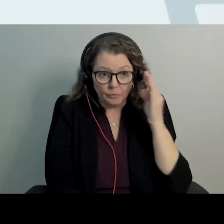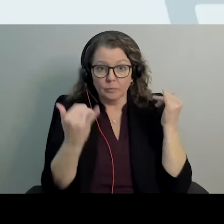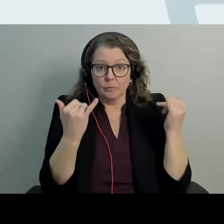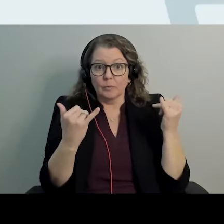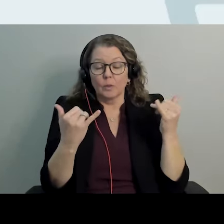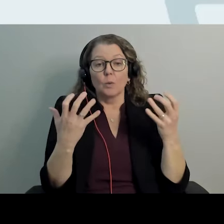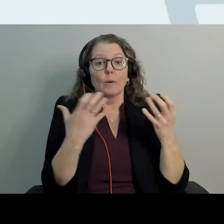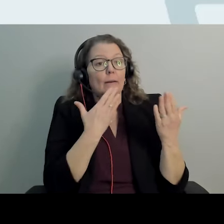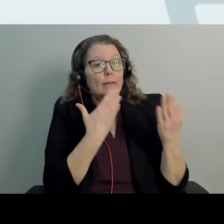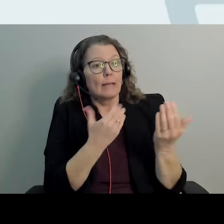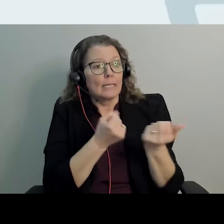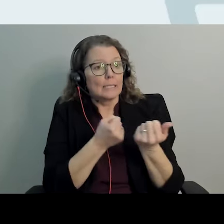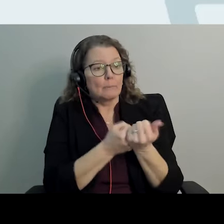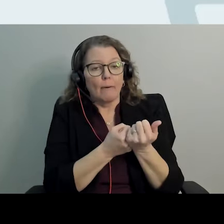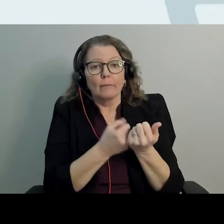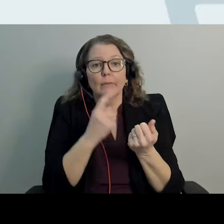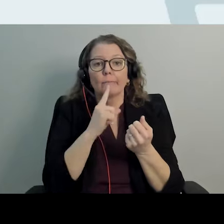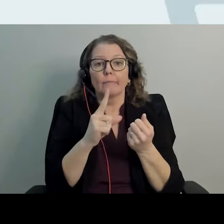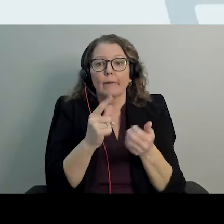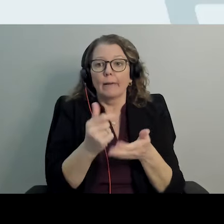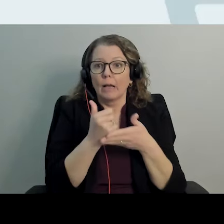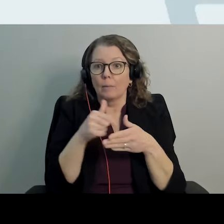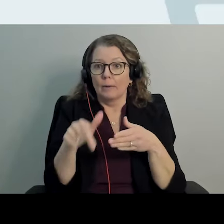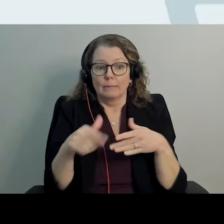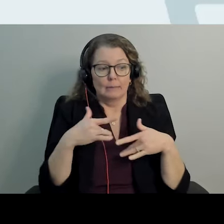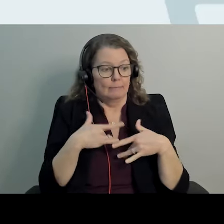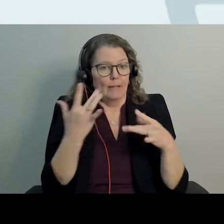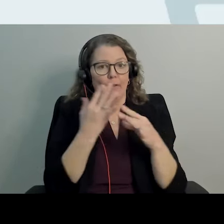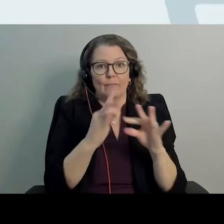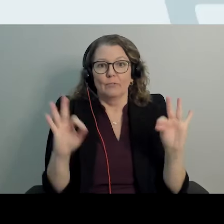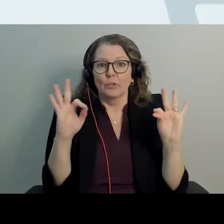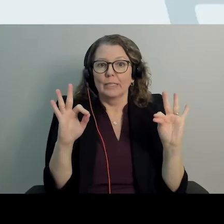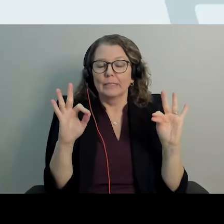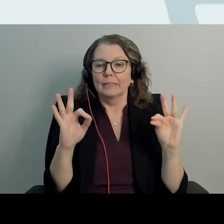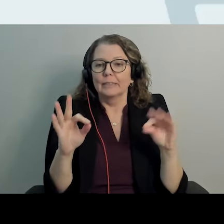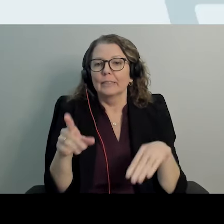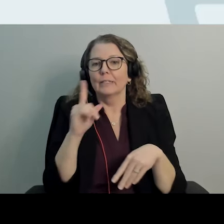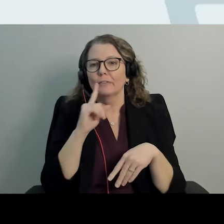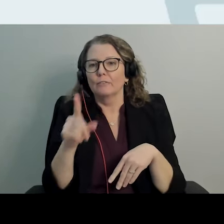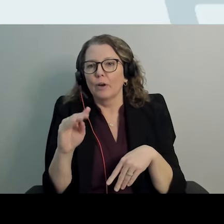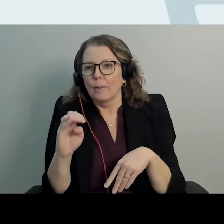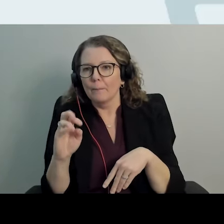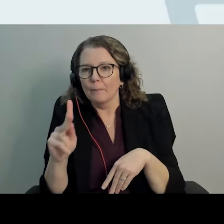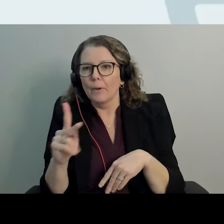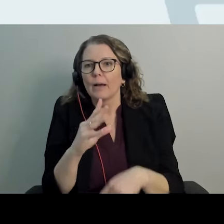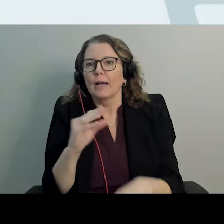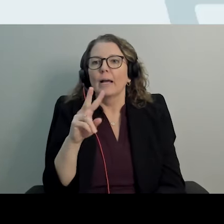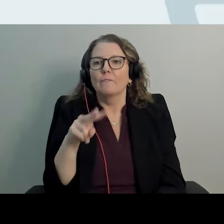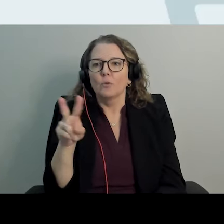to thank our sponsors for helping make this free event possible, presenting sponsor Merck and also our support from Verizon, Microsoft,